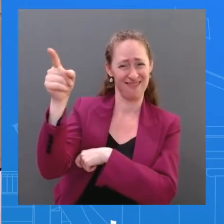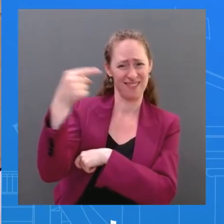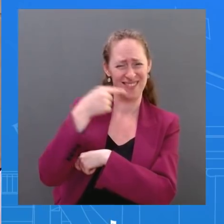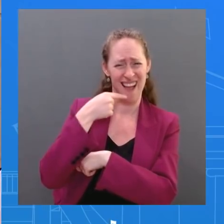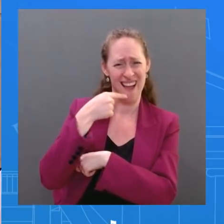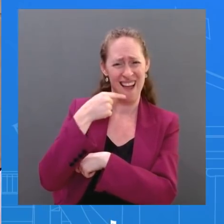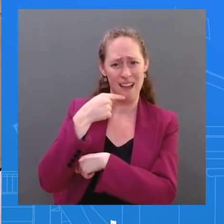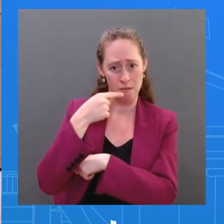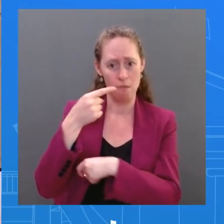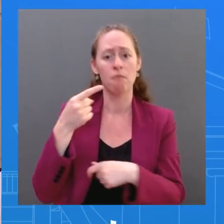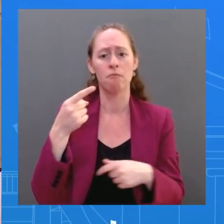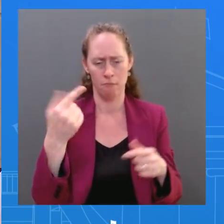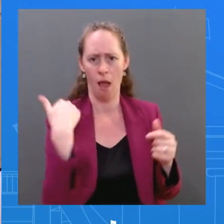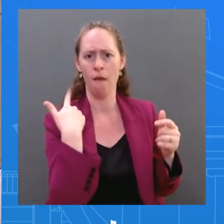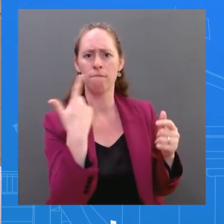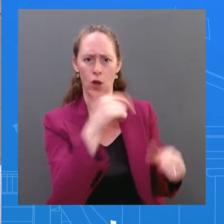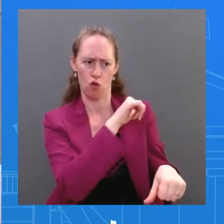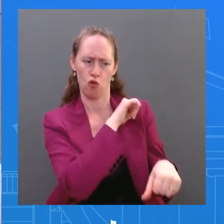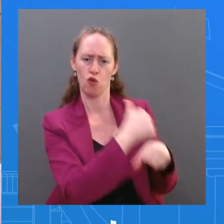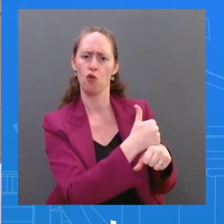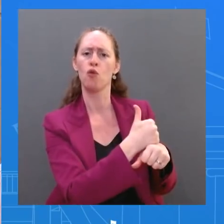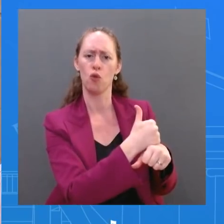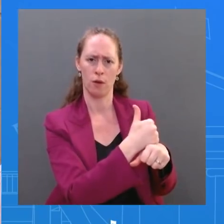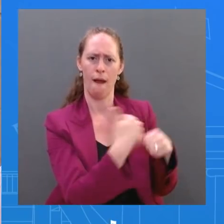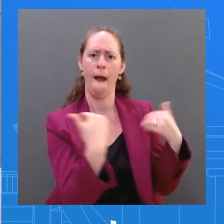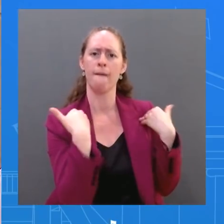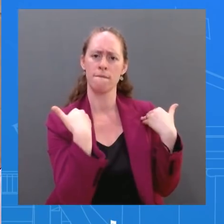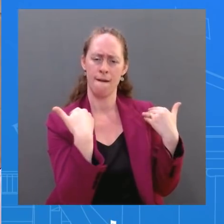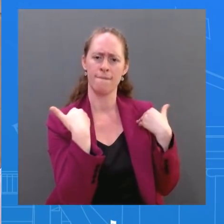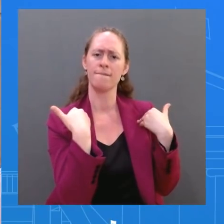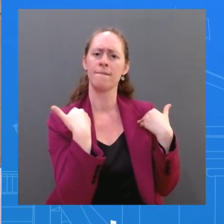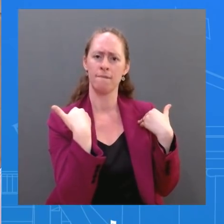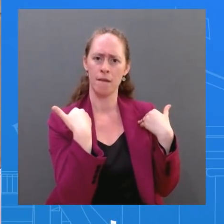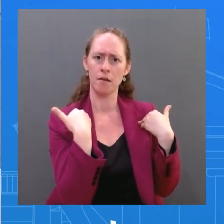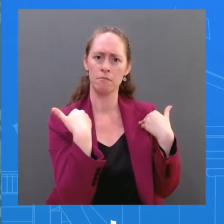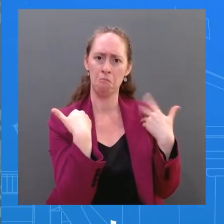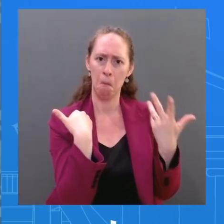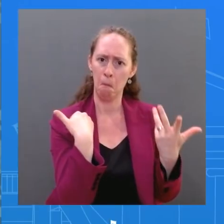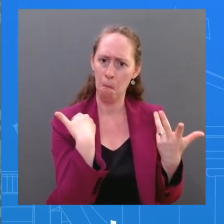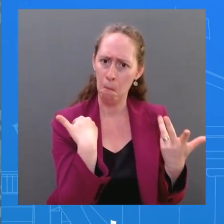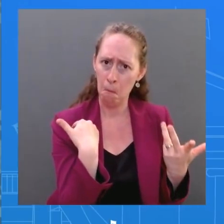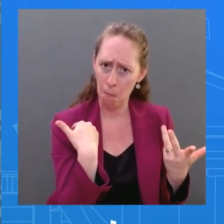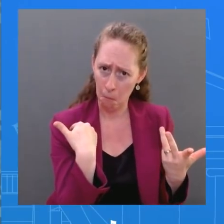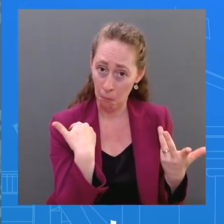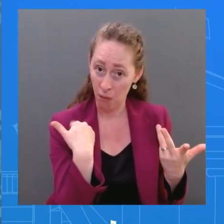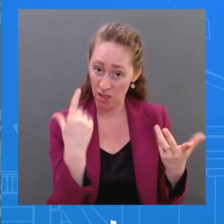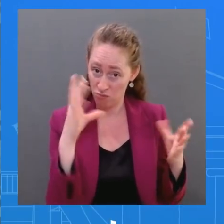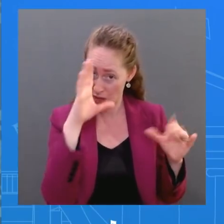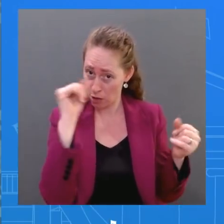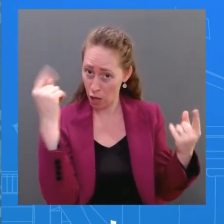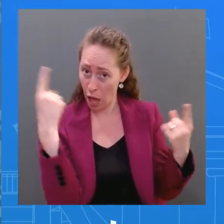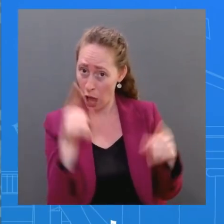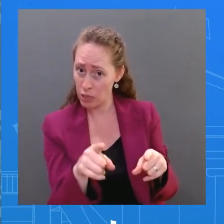So does the President agree with the VA Secretary that the department can take this action? So the administration and the VA